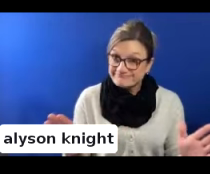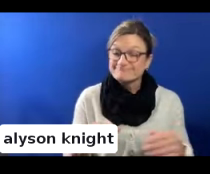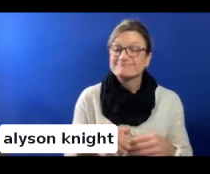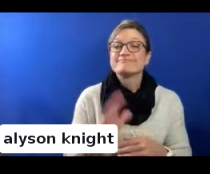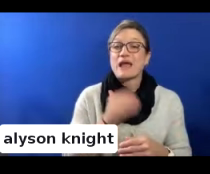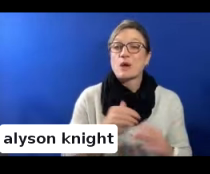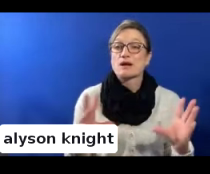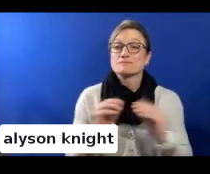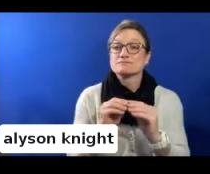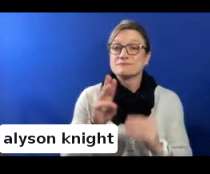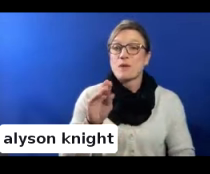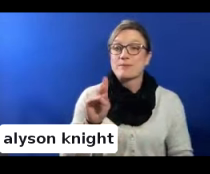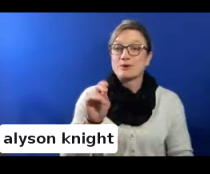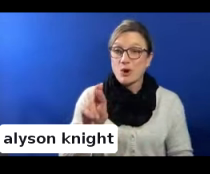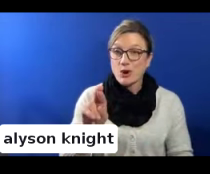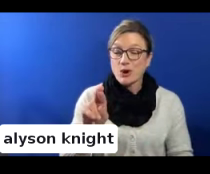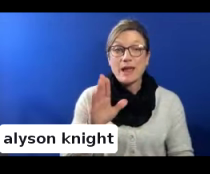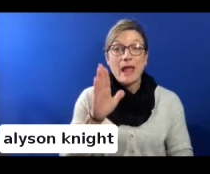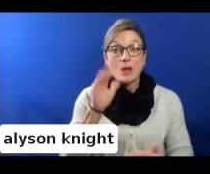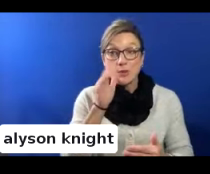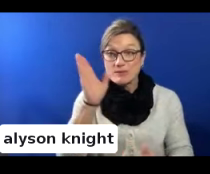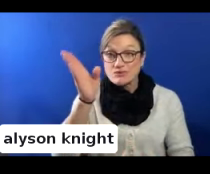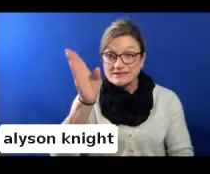I hope this presentation was helpful.